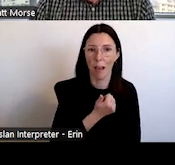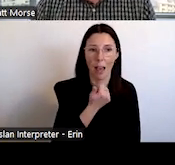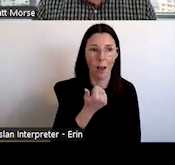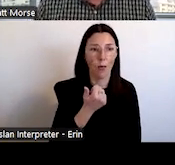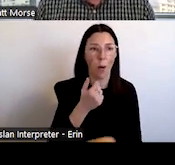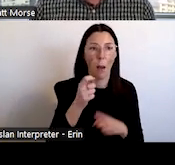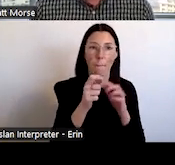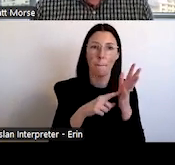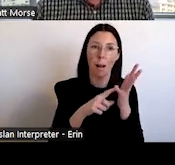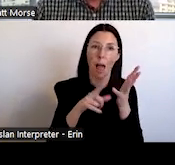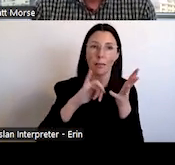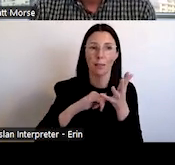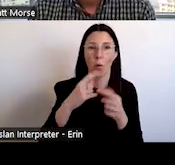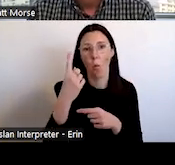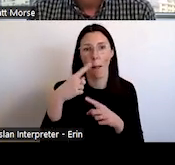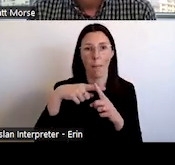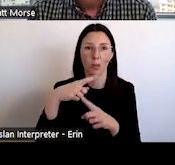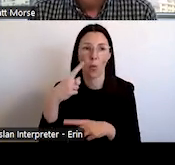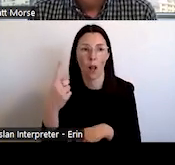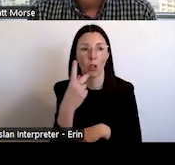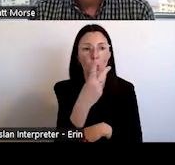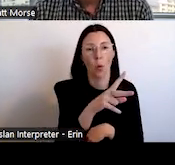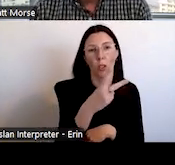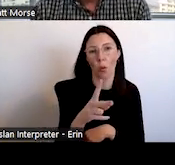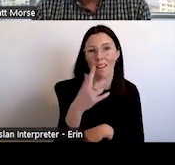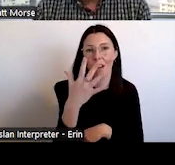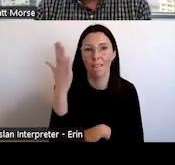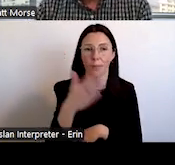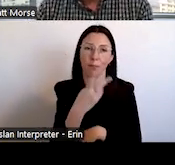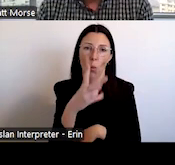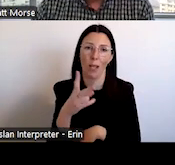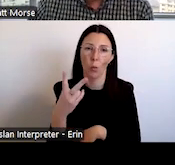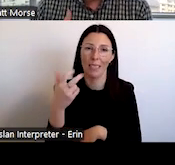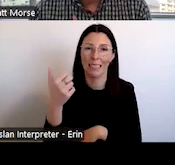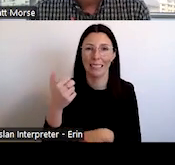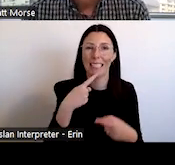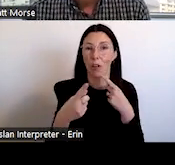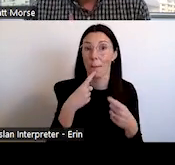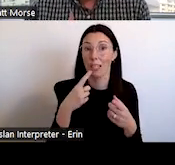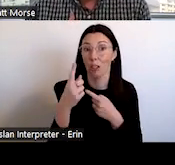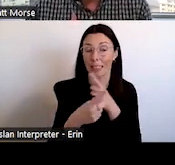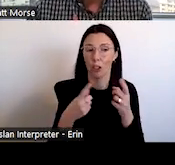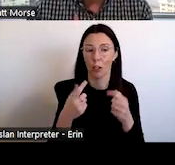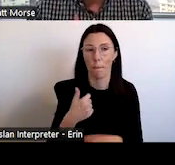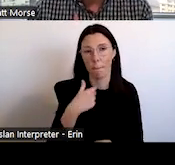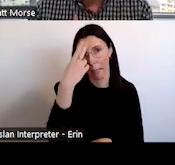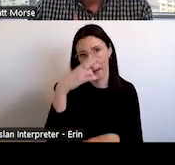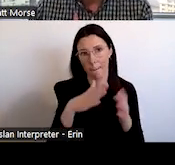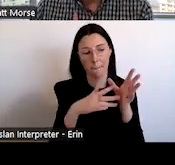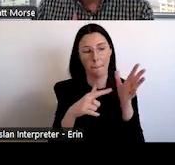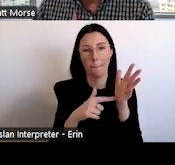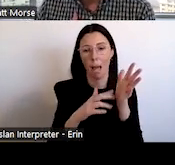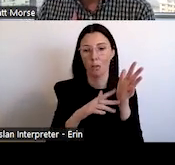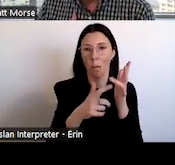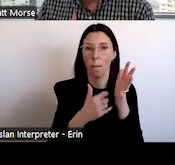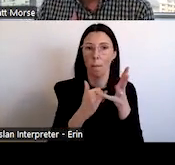2025/2026 Information Session ? my name is Matt Morse. I am the director of private investment